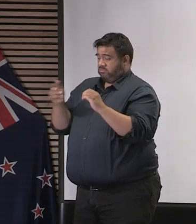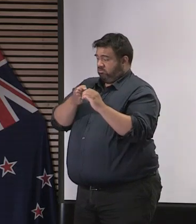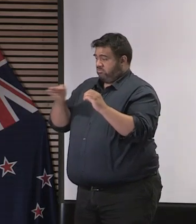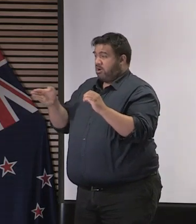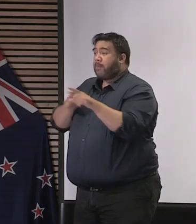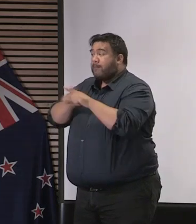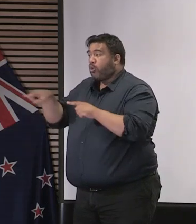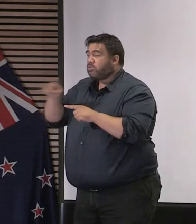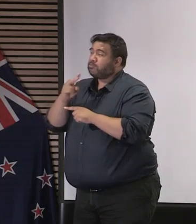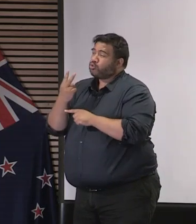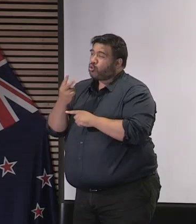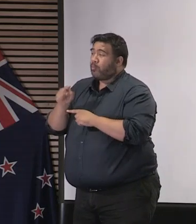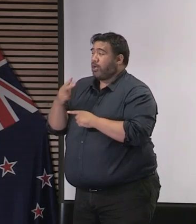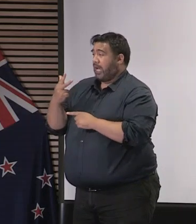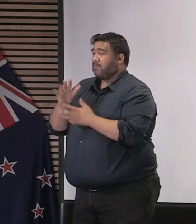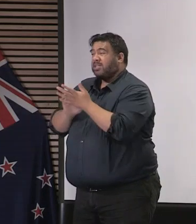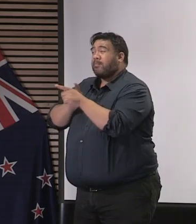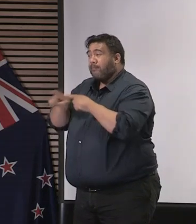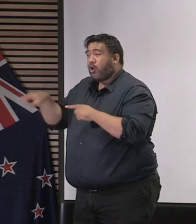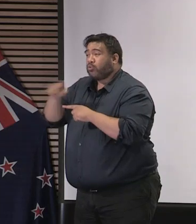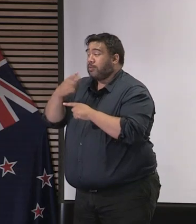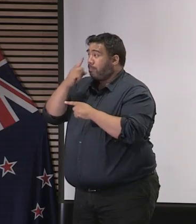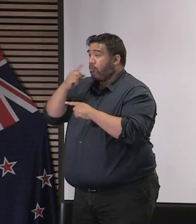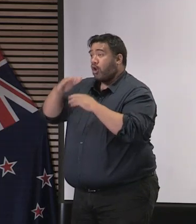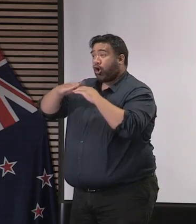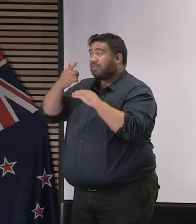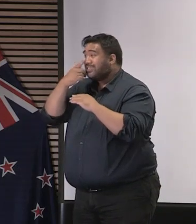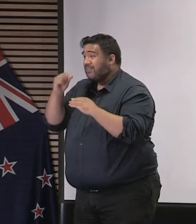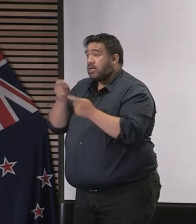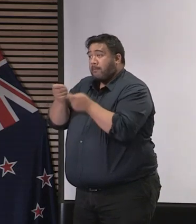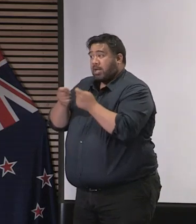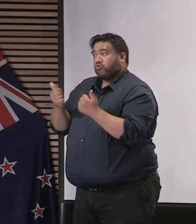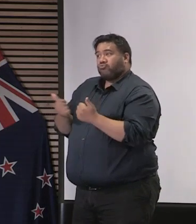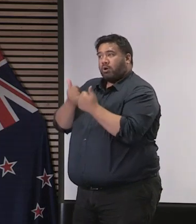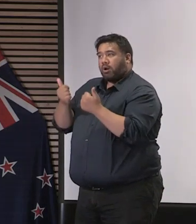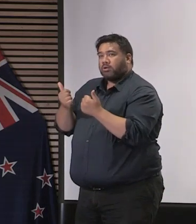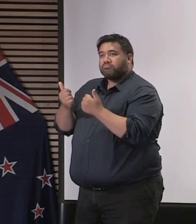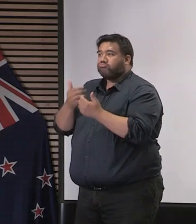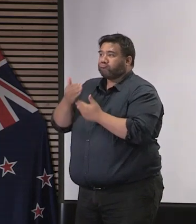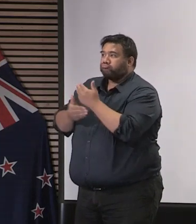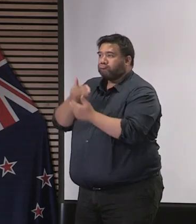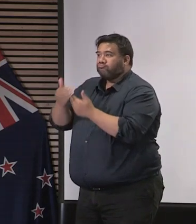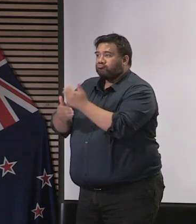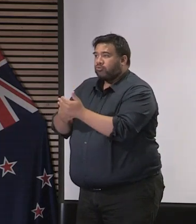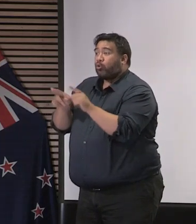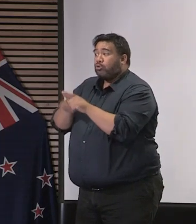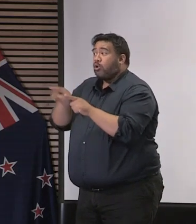which is coping very well, the average score is 2.8. It's really heartening to know that